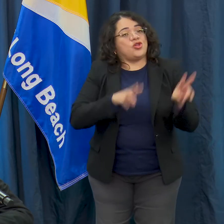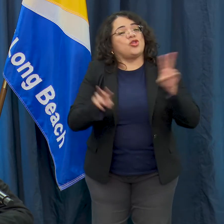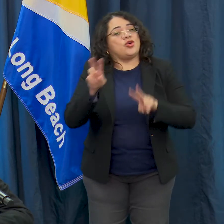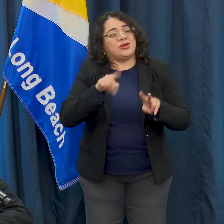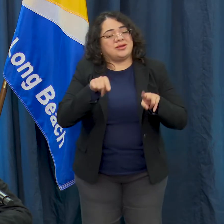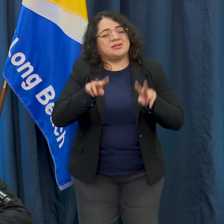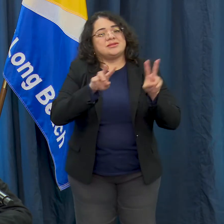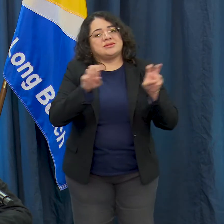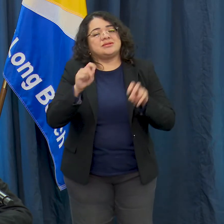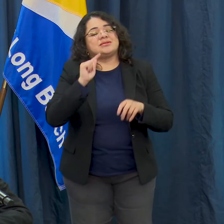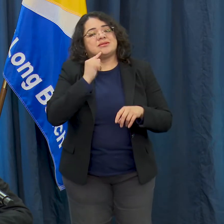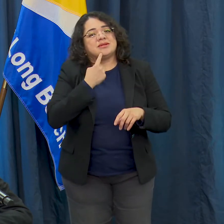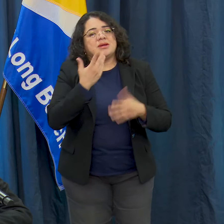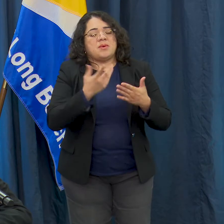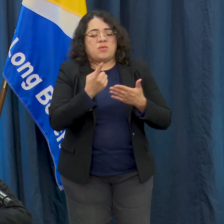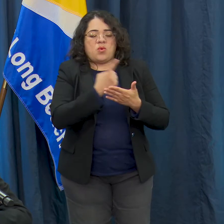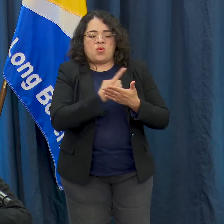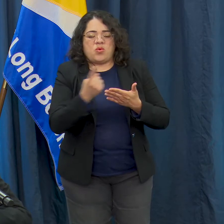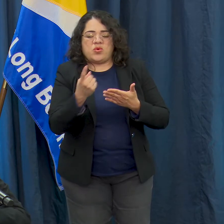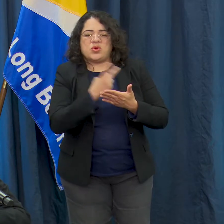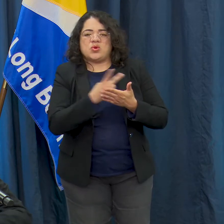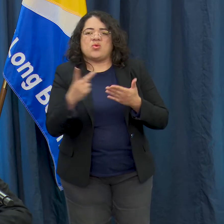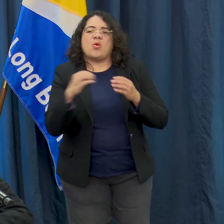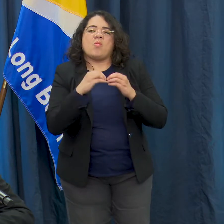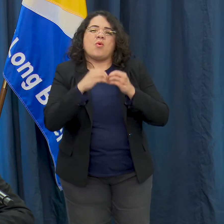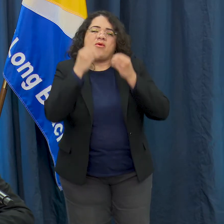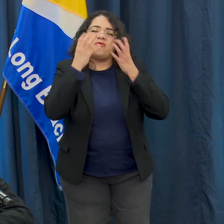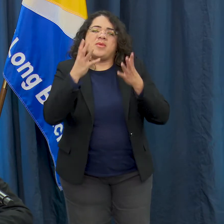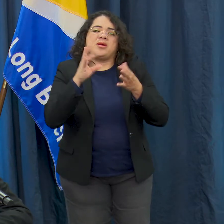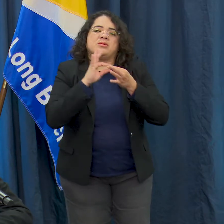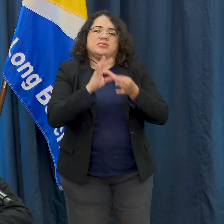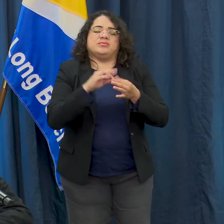kind of week or so ahead we should have more information about this and some